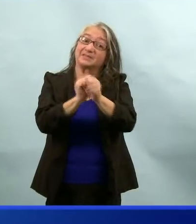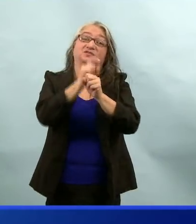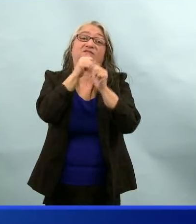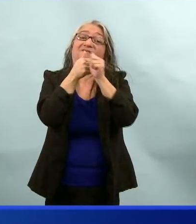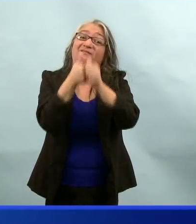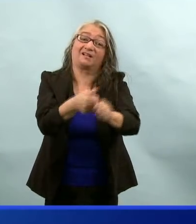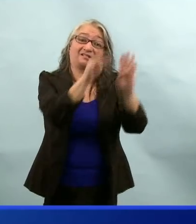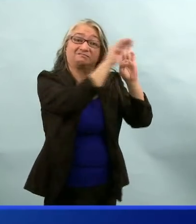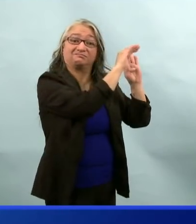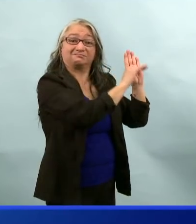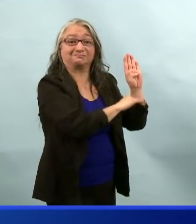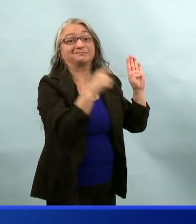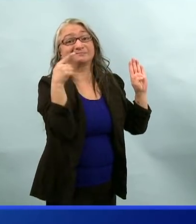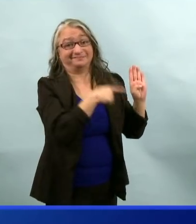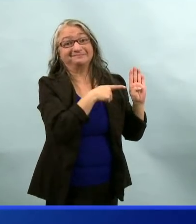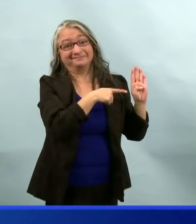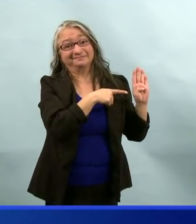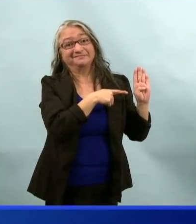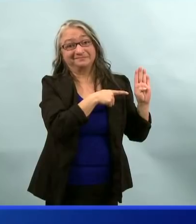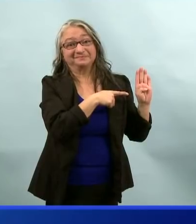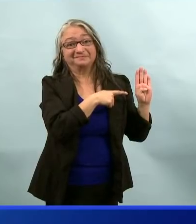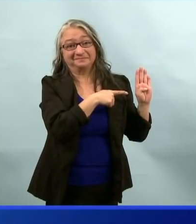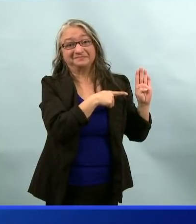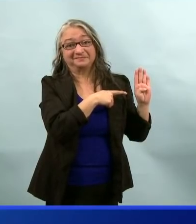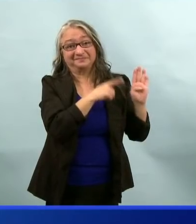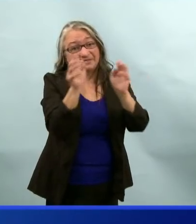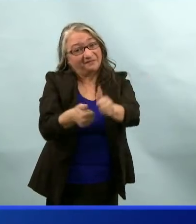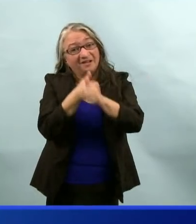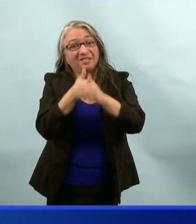and everything that public health is involved with trying to help mitigate that issue as well